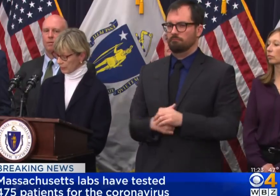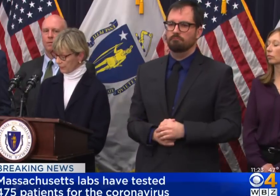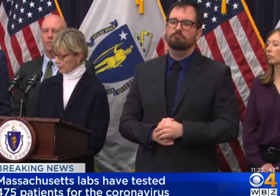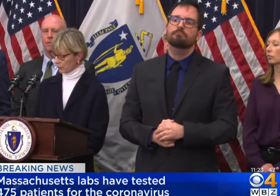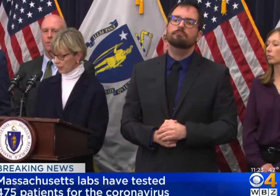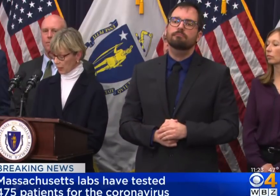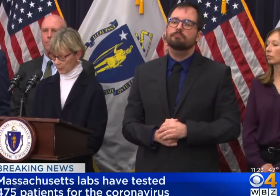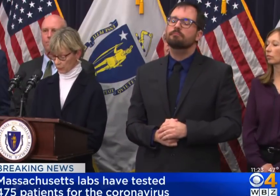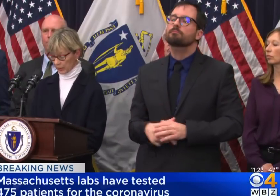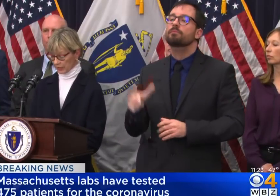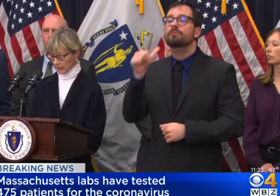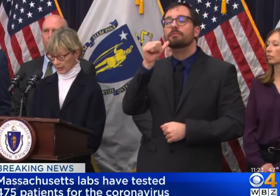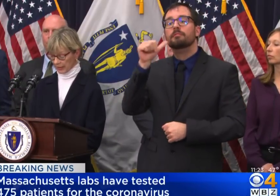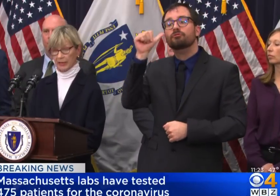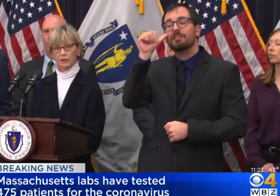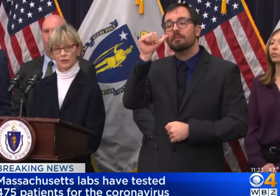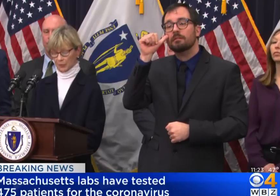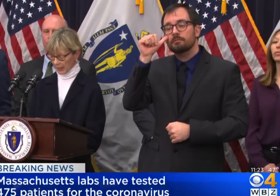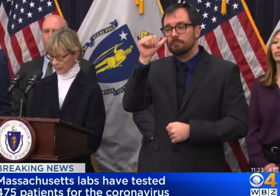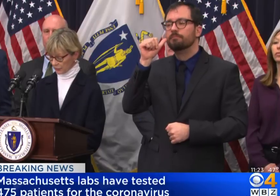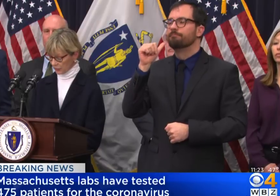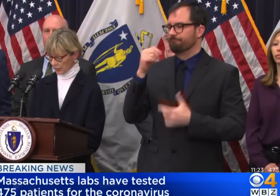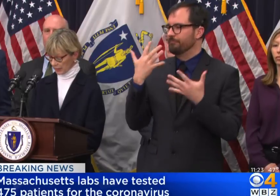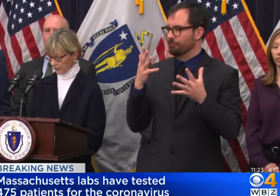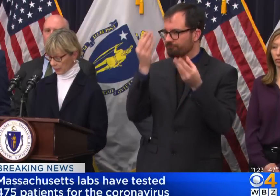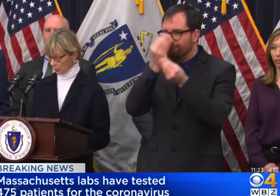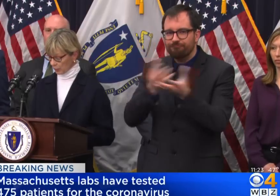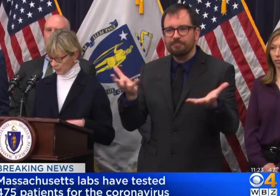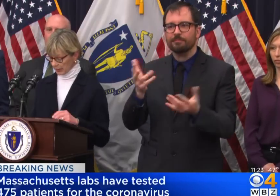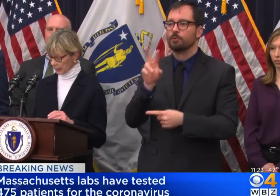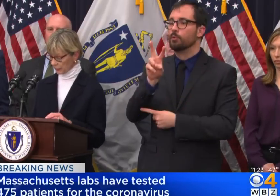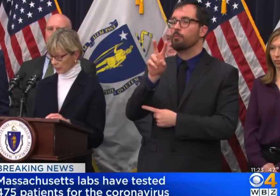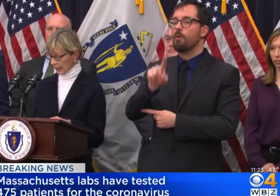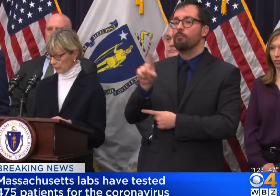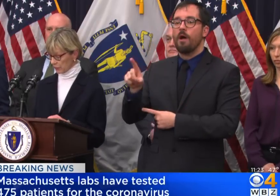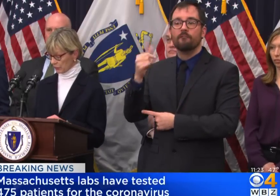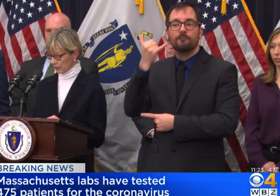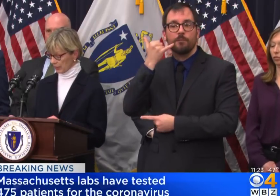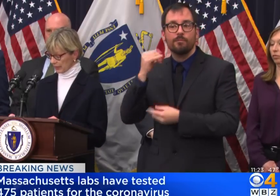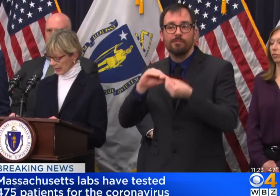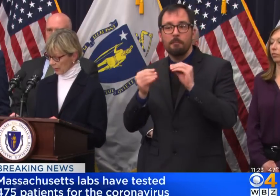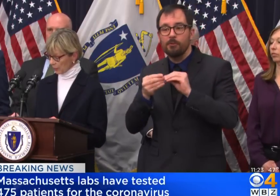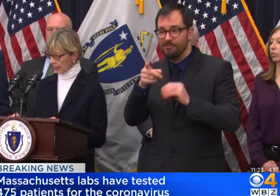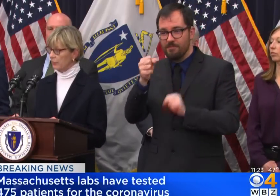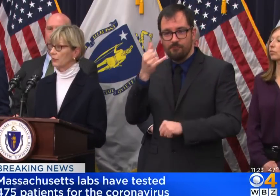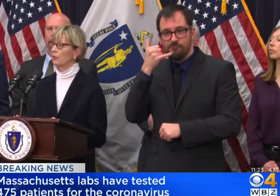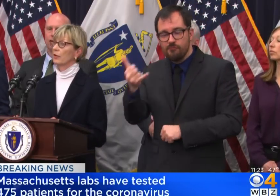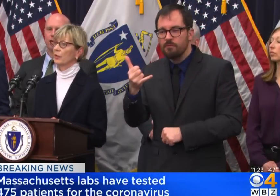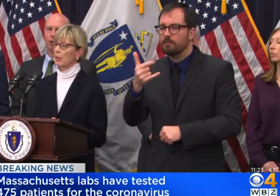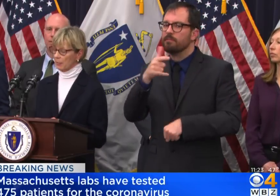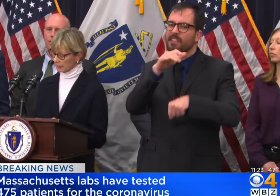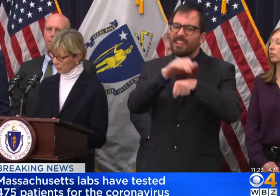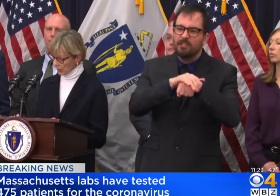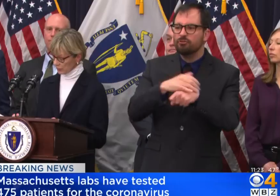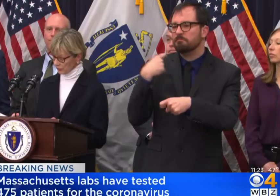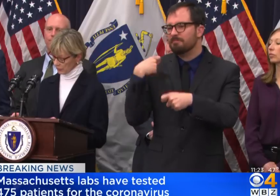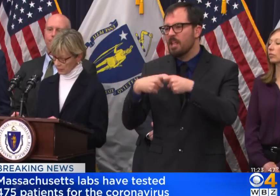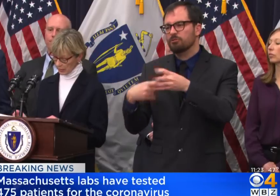THAT WORK TELEPHONICALLY INSTEAD OF IN PERSON. AS YOU KNOW, YESTERDAY WE ANNOUNCED 211 WAS OFFICIALLY UP